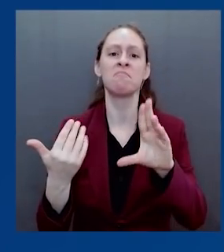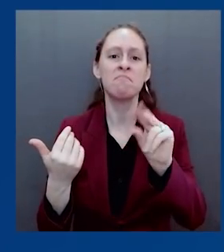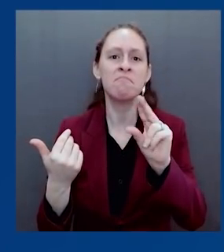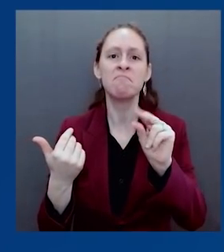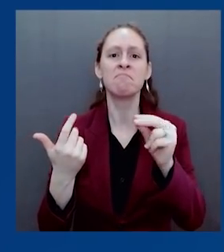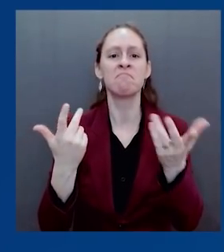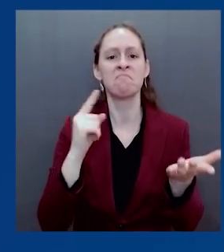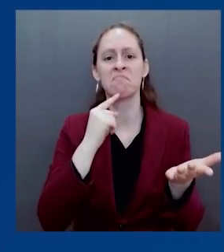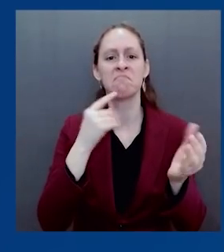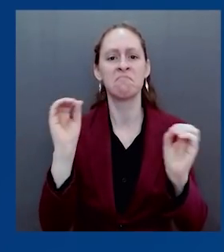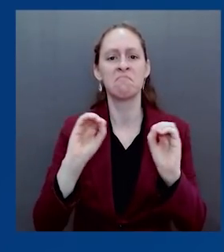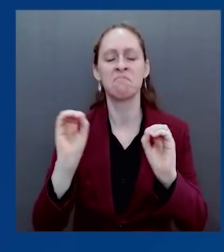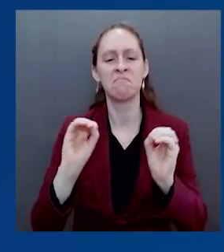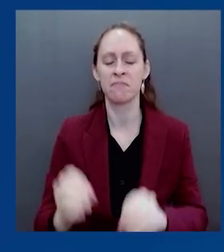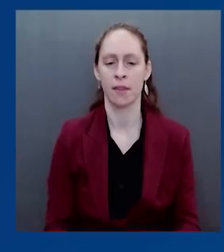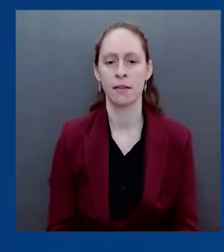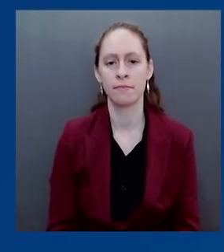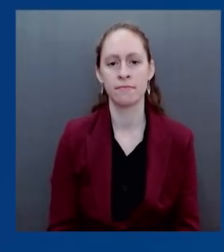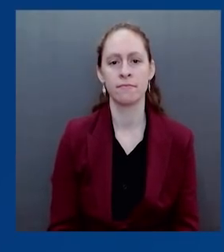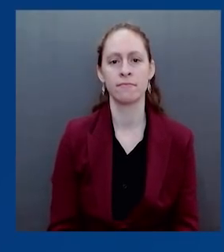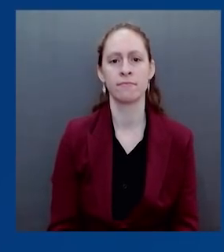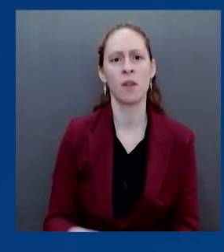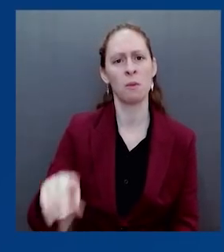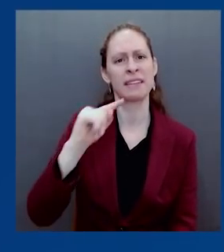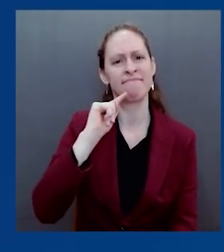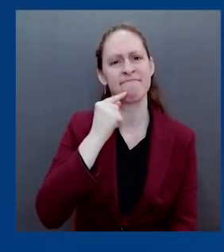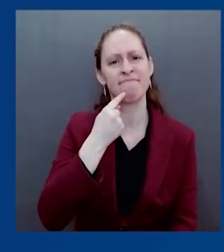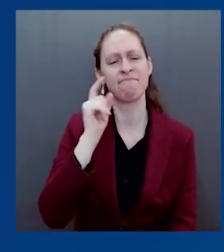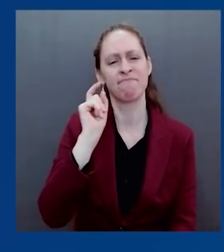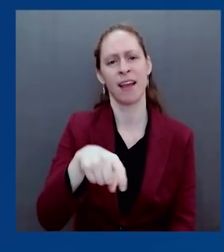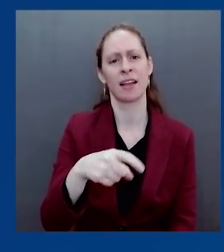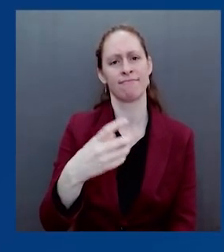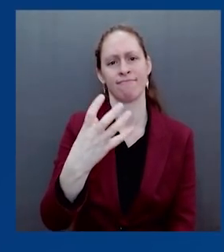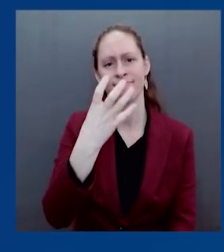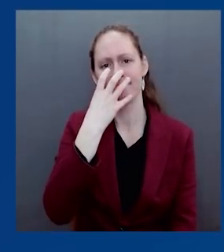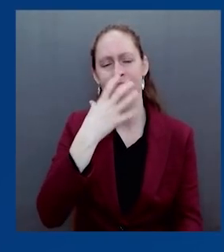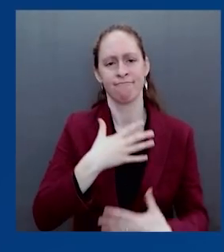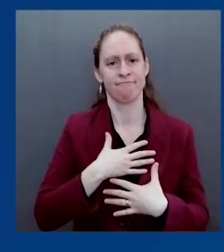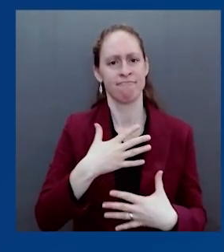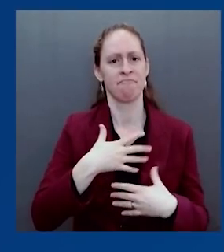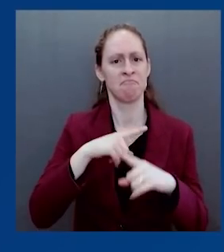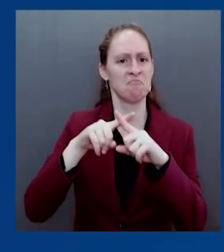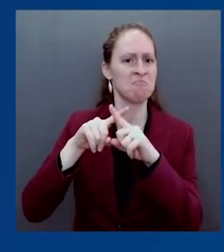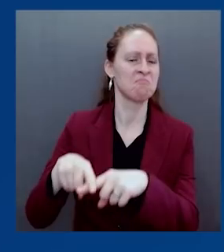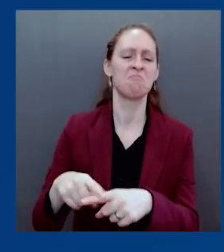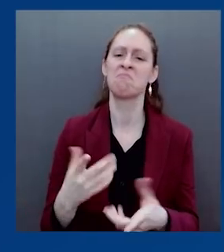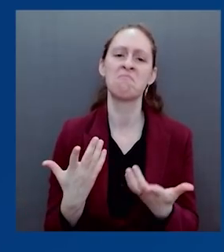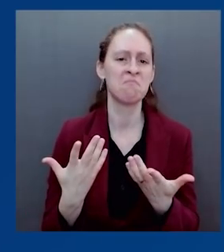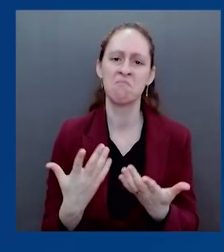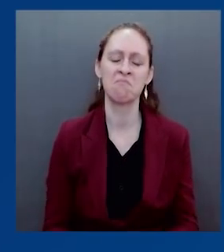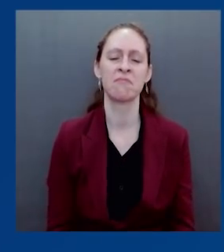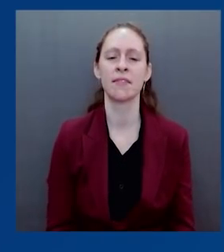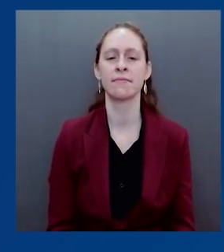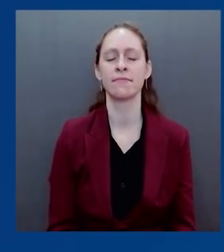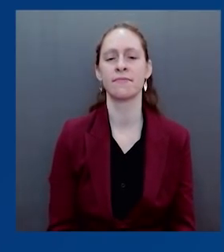Additionally, this study found that those infected with Omicron who were hospitalized had a shorter duration of hospital